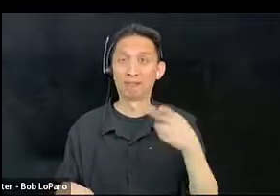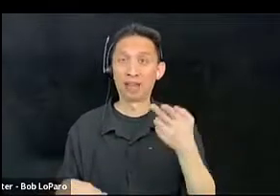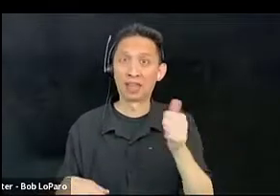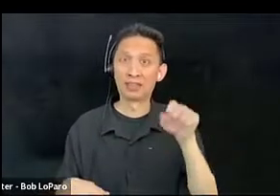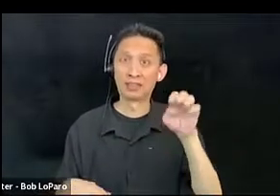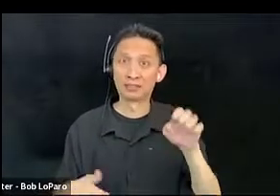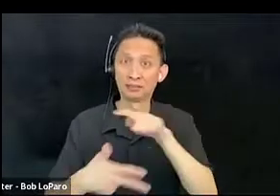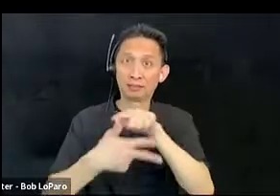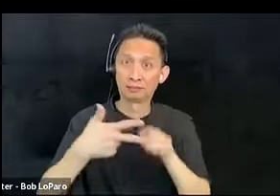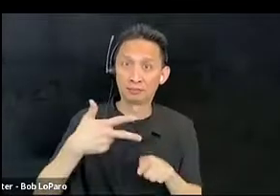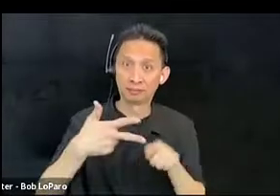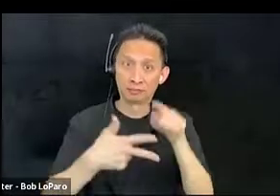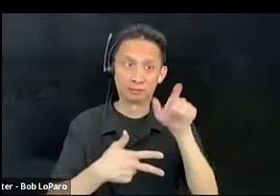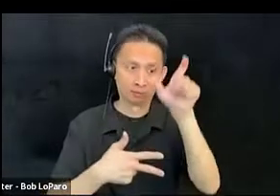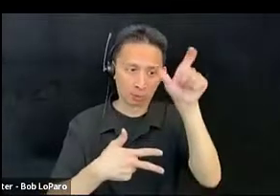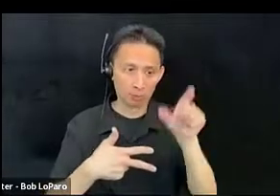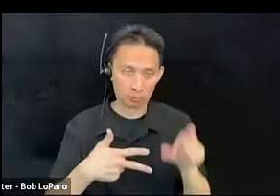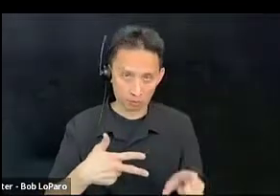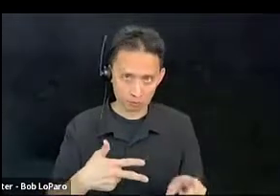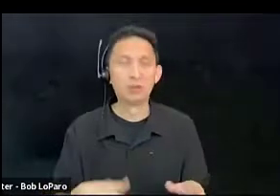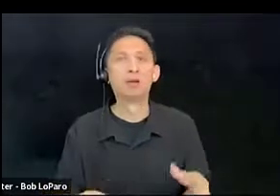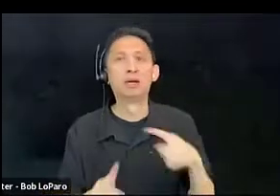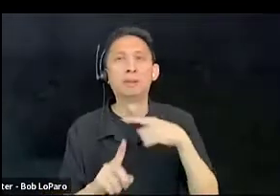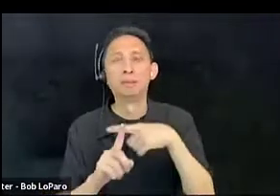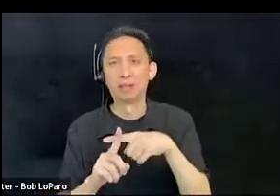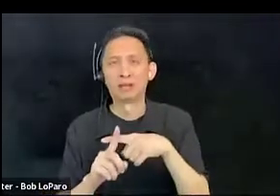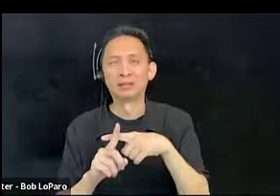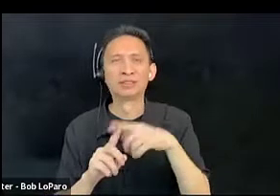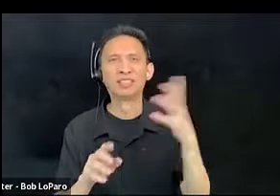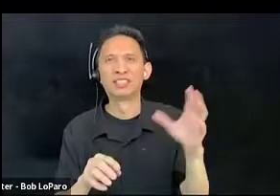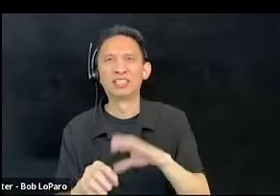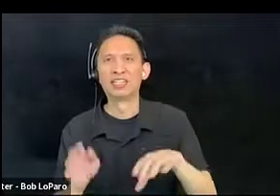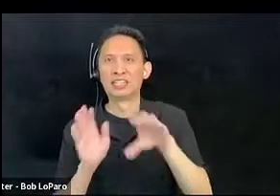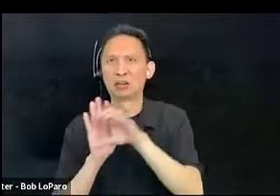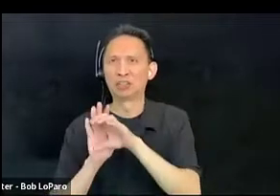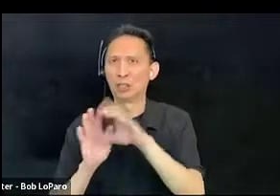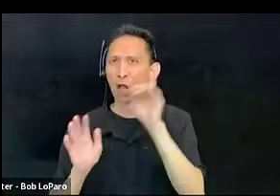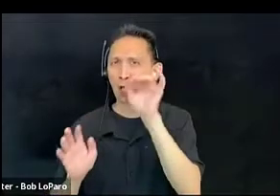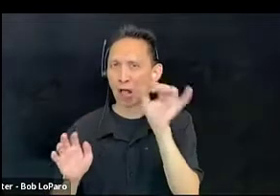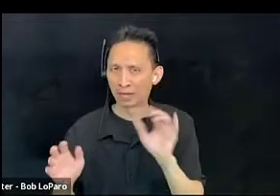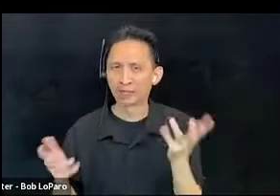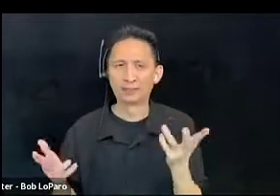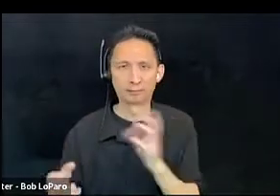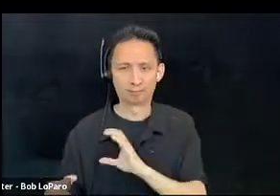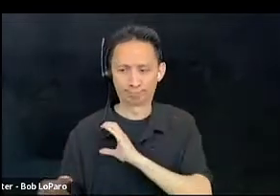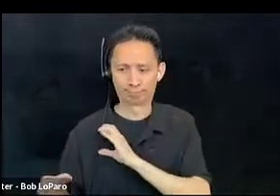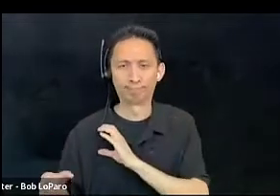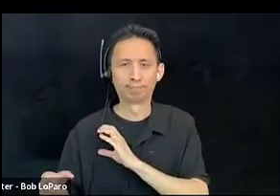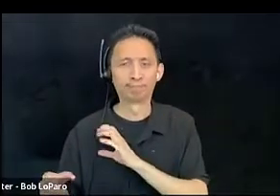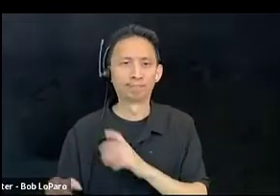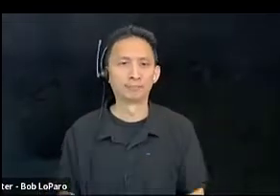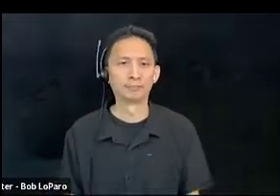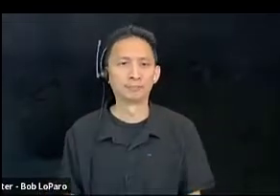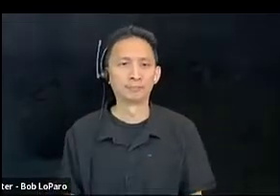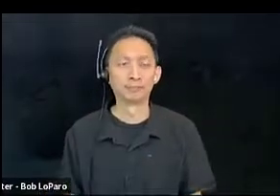And I'm gonna skim through some of this, a lot of this we've already discussed, but we're looking at phase one considerations where in phase one,